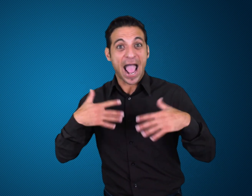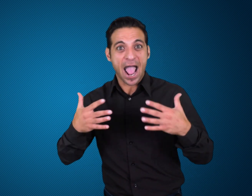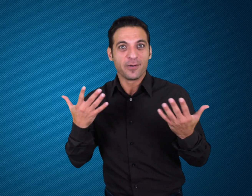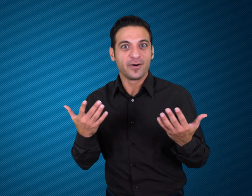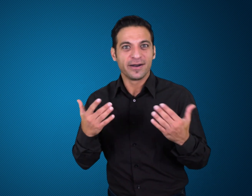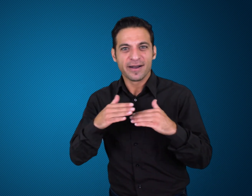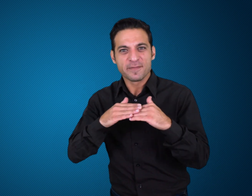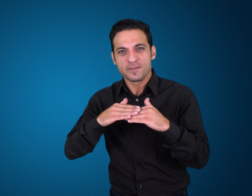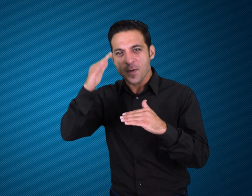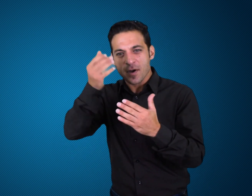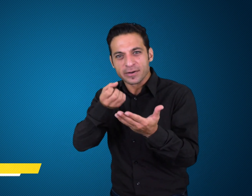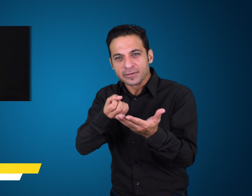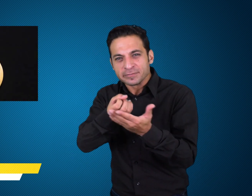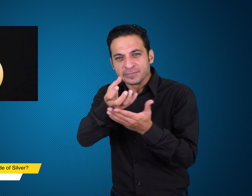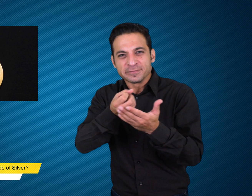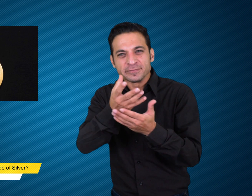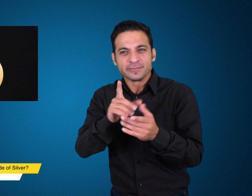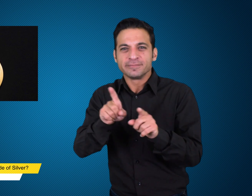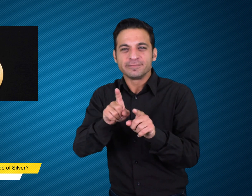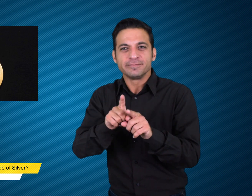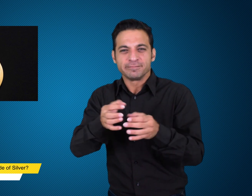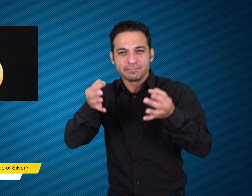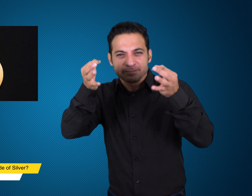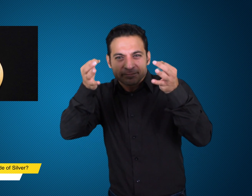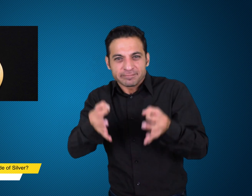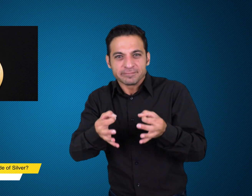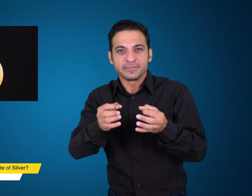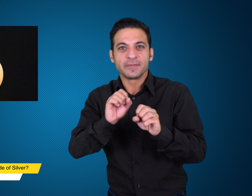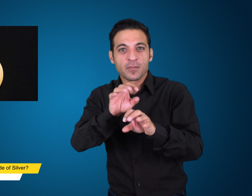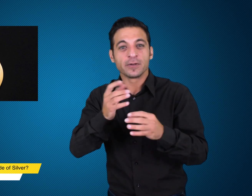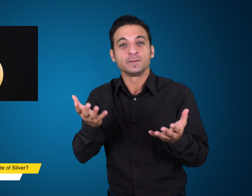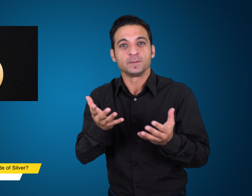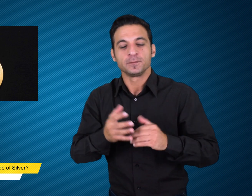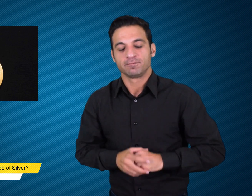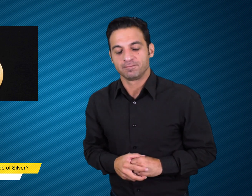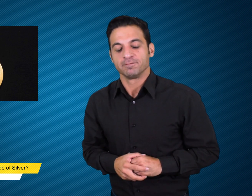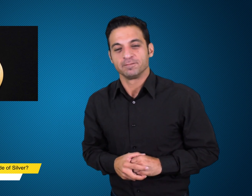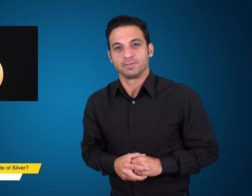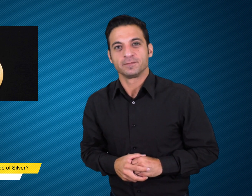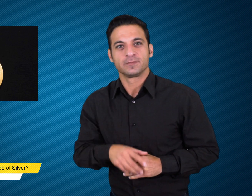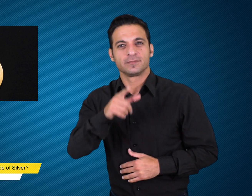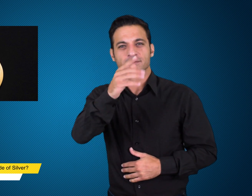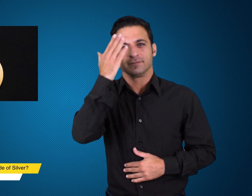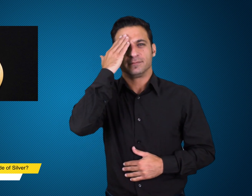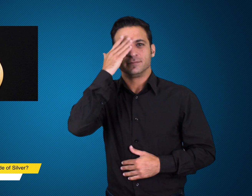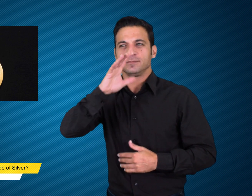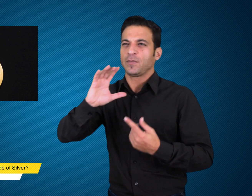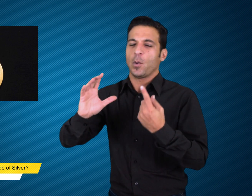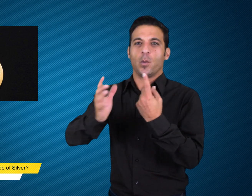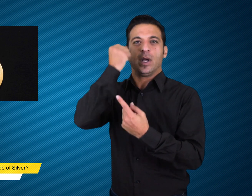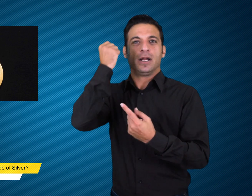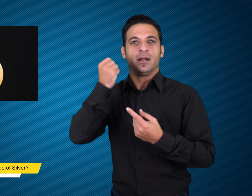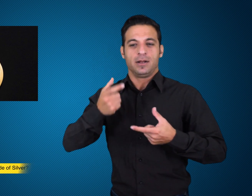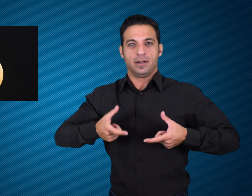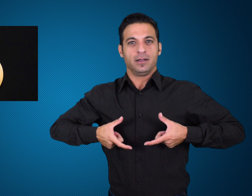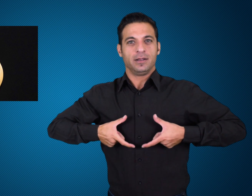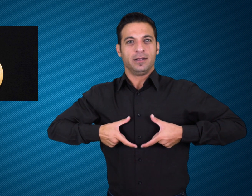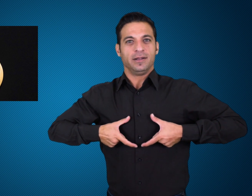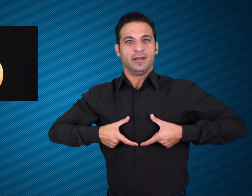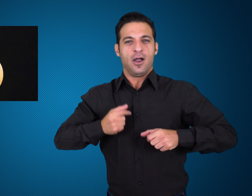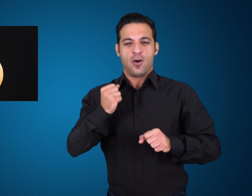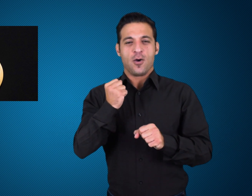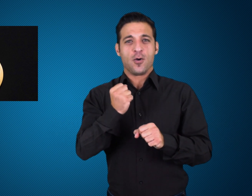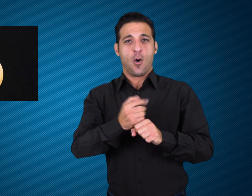Winning a gold medal always has been the